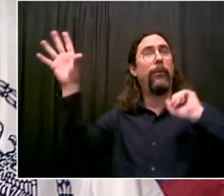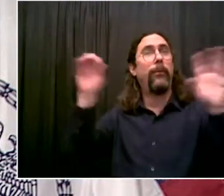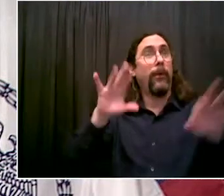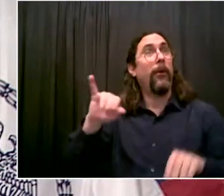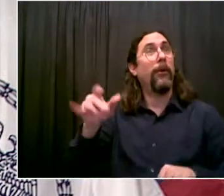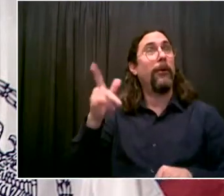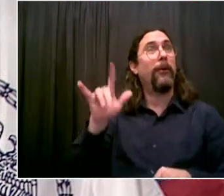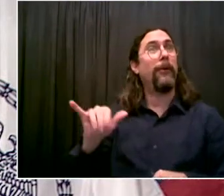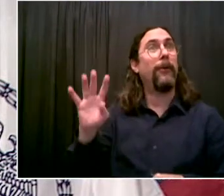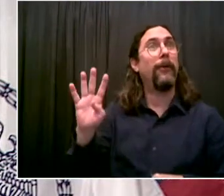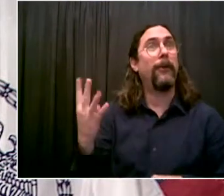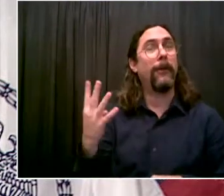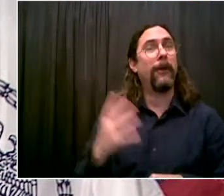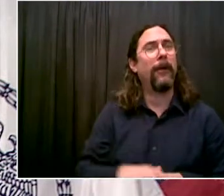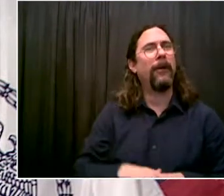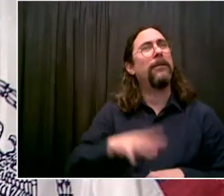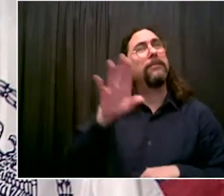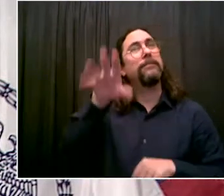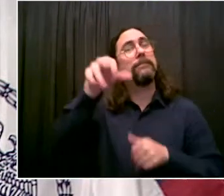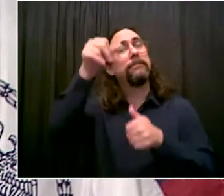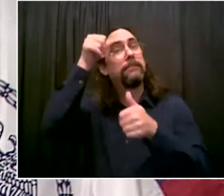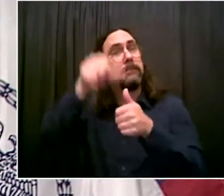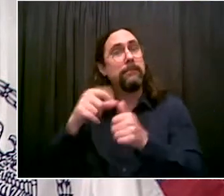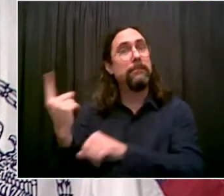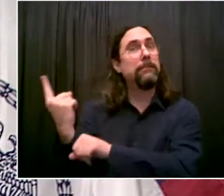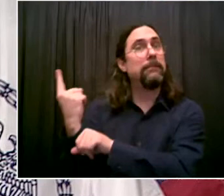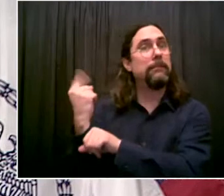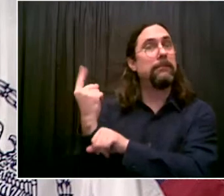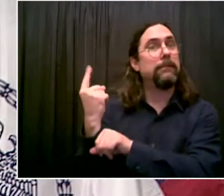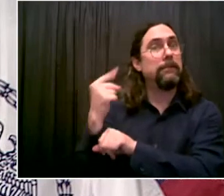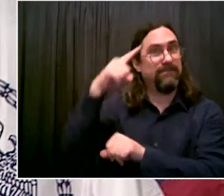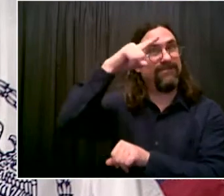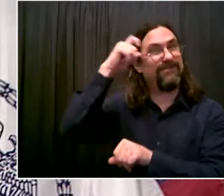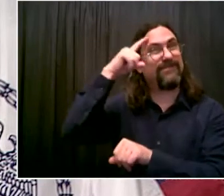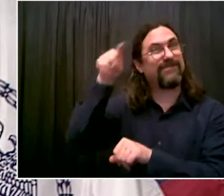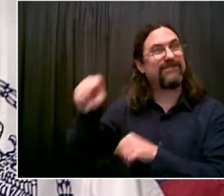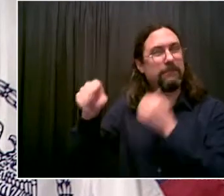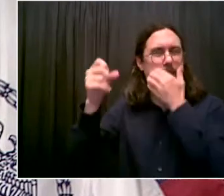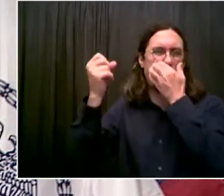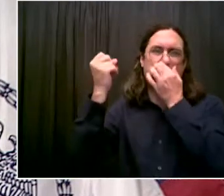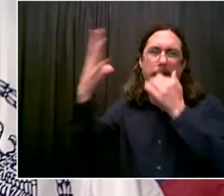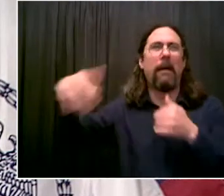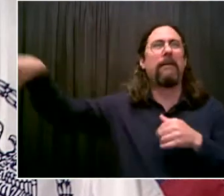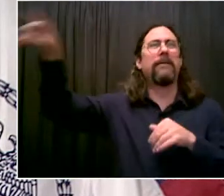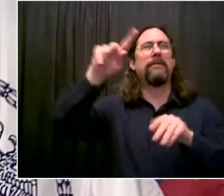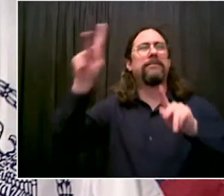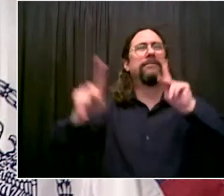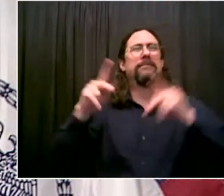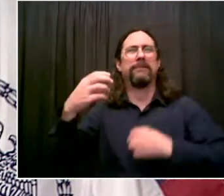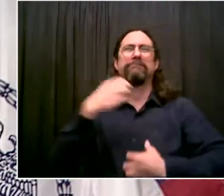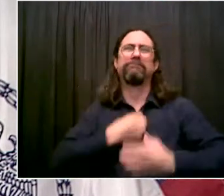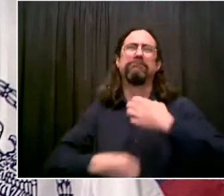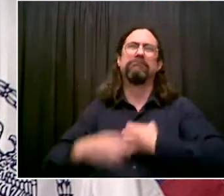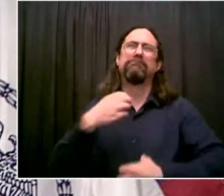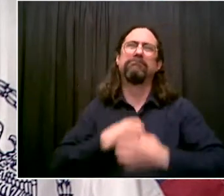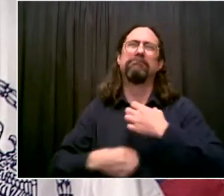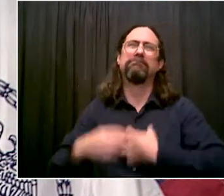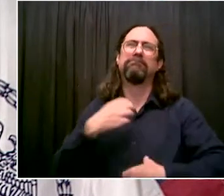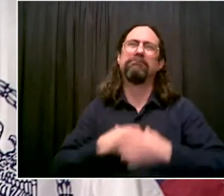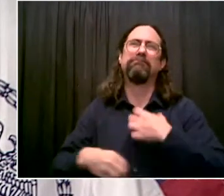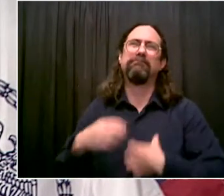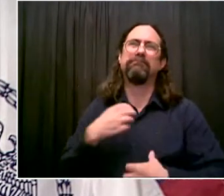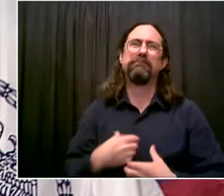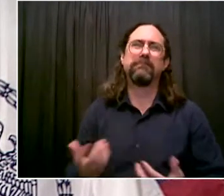LOUD NOISES.